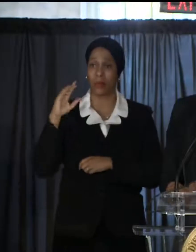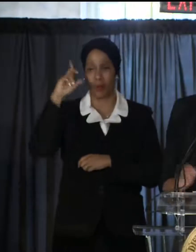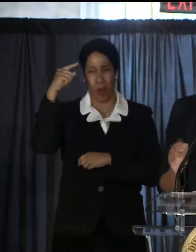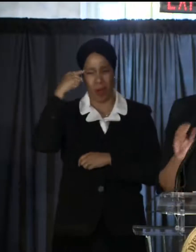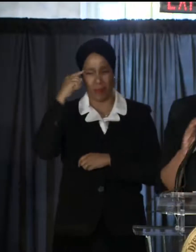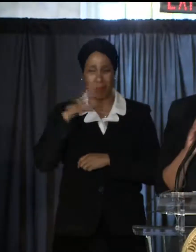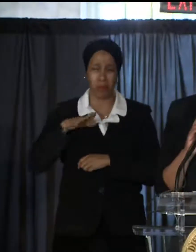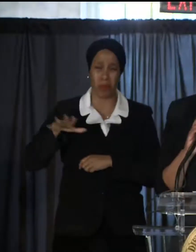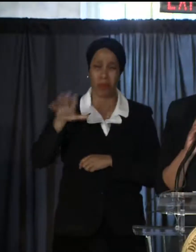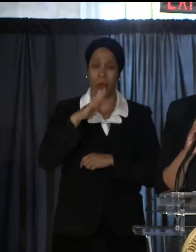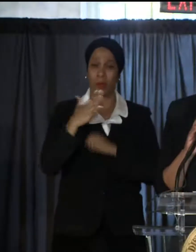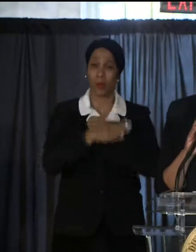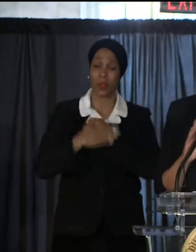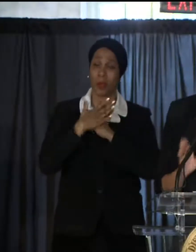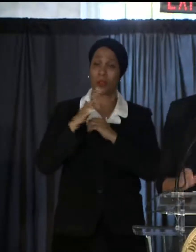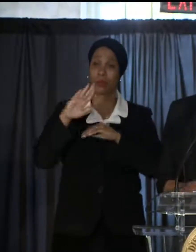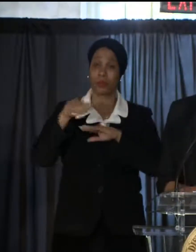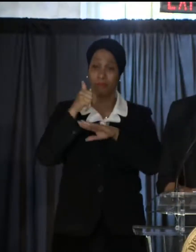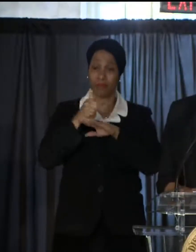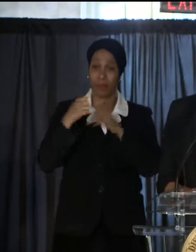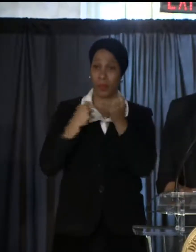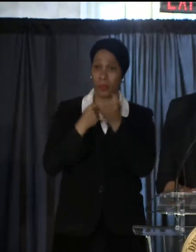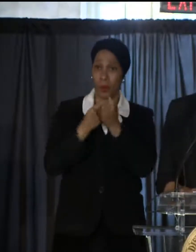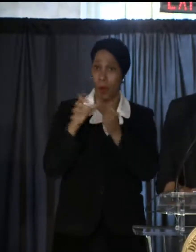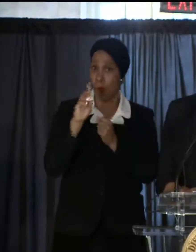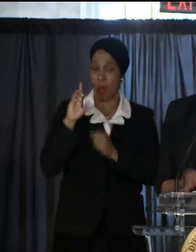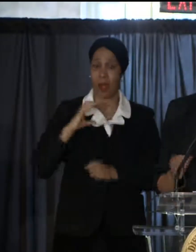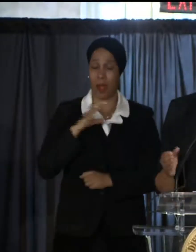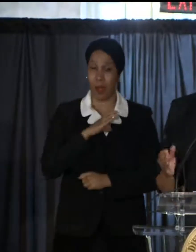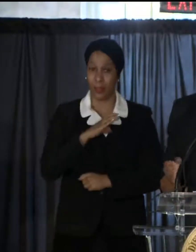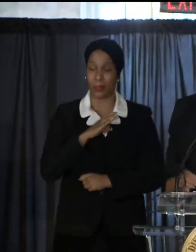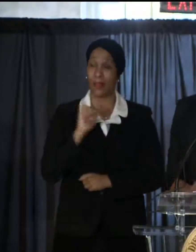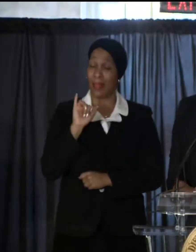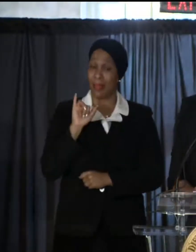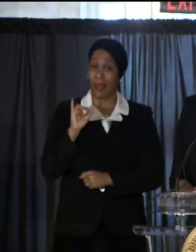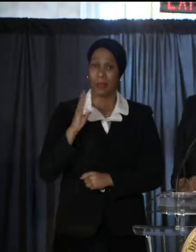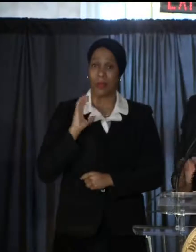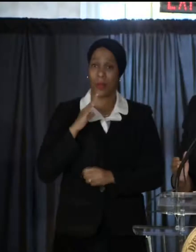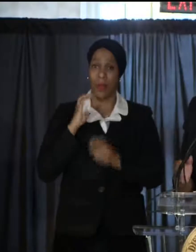BUILD OUR SUPPORT IN CONGRESS. SO THAT IS WHAT OUR EFFORT THAT